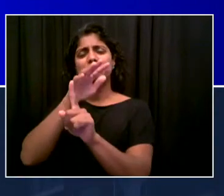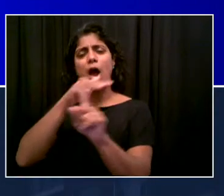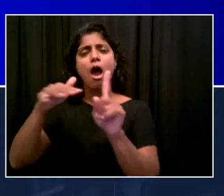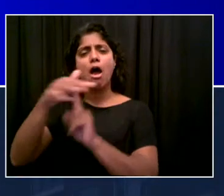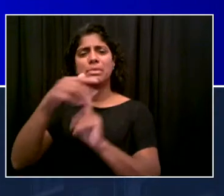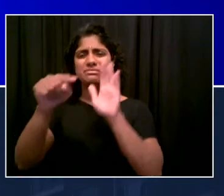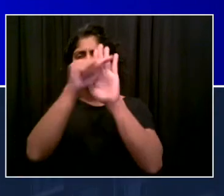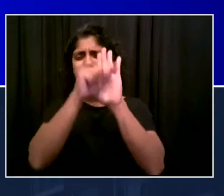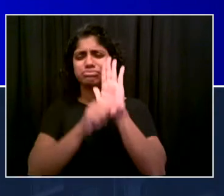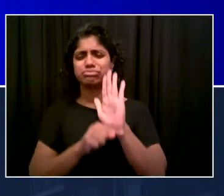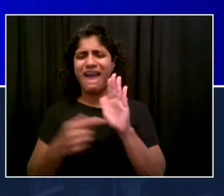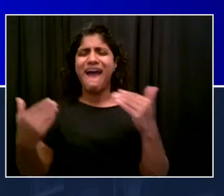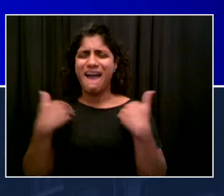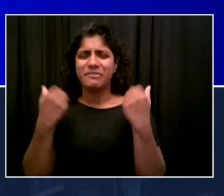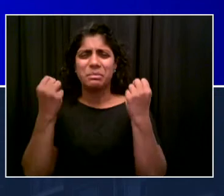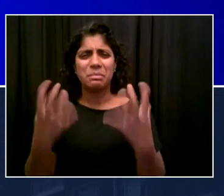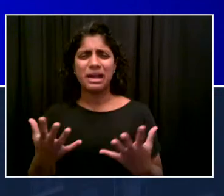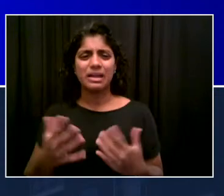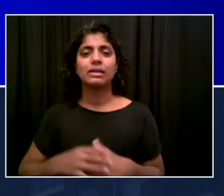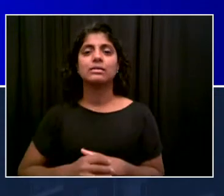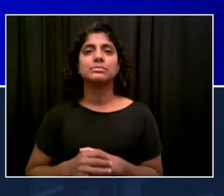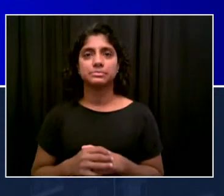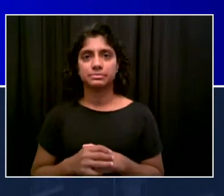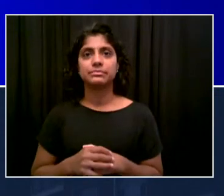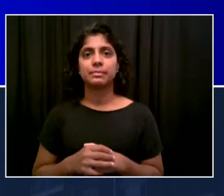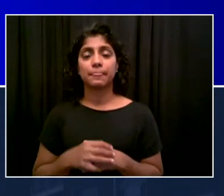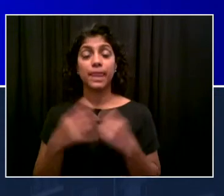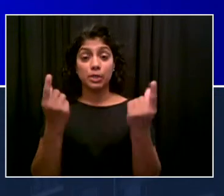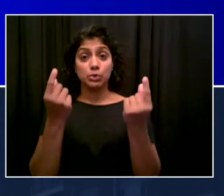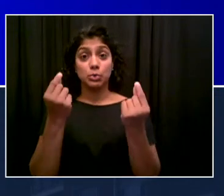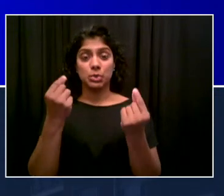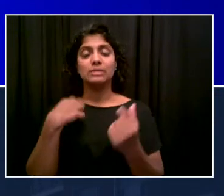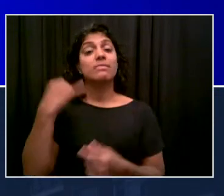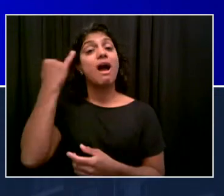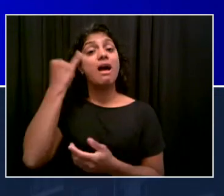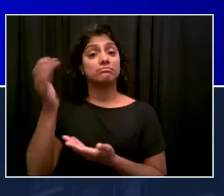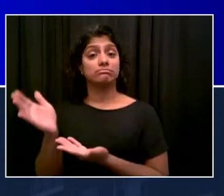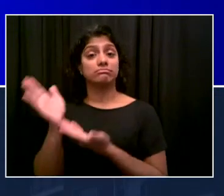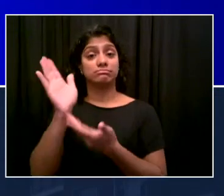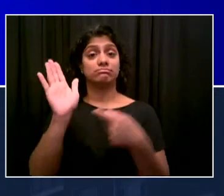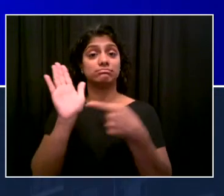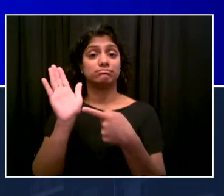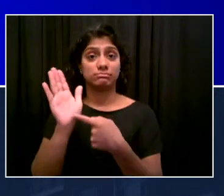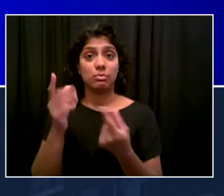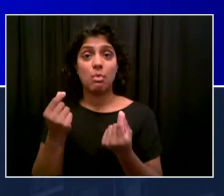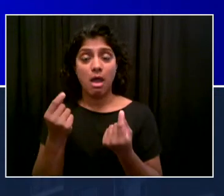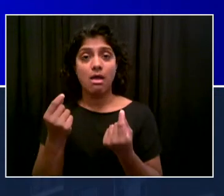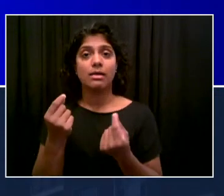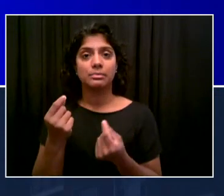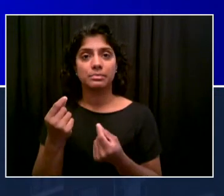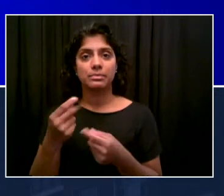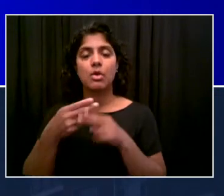CHAE NGWORSE AND IT THREATENS THE HEAL THOOF UR KIDS, ASTHMA, THERE'S SO MANY REASONS WHY CONGESTION IS BAD SO WE HAVE TO THINK THAT THERE'S A BETTER WAY. IT IS SOMETHING